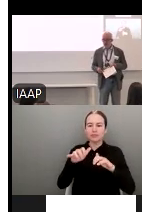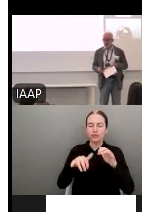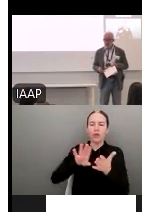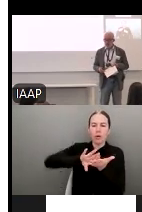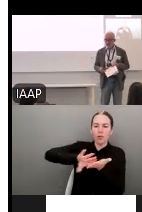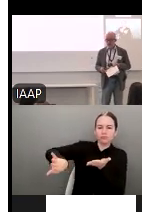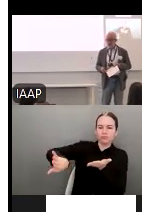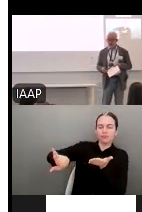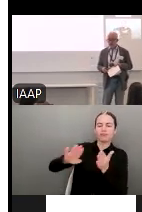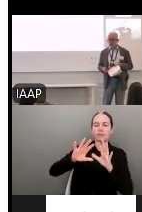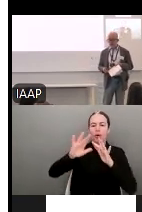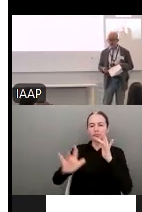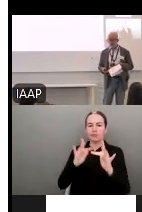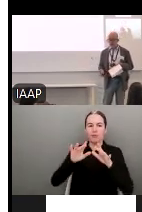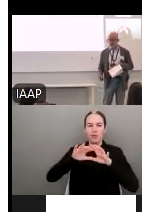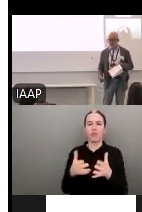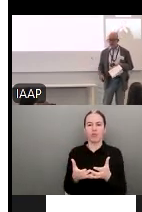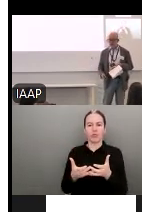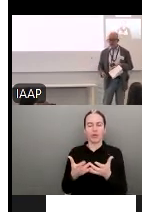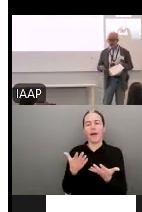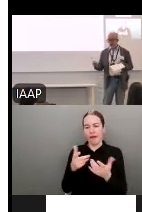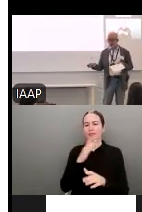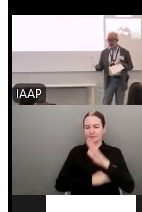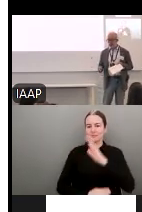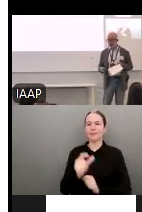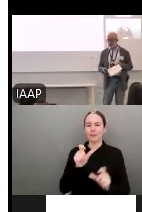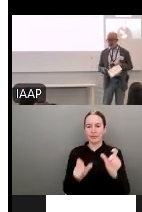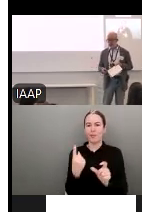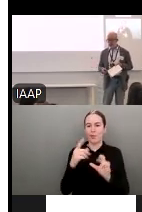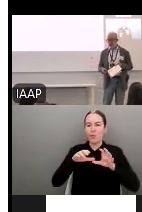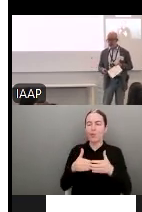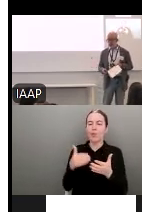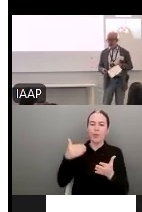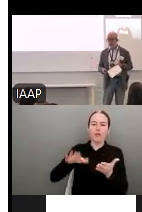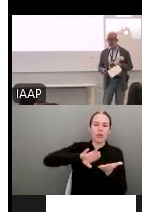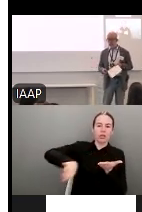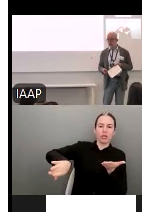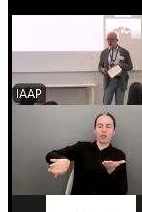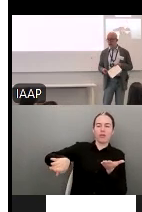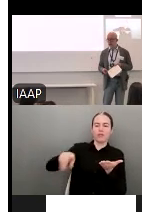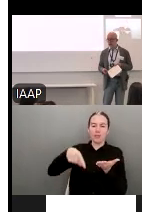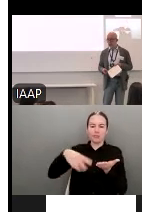And they also have, a website, not, Nordic Baltic DigiHub,